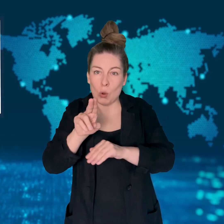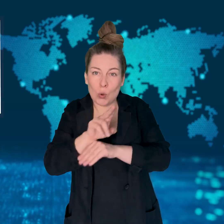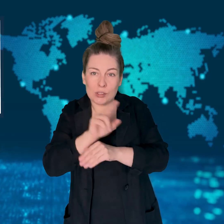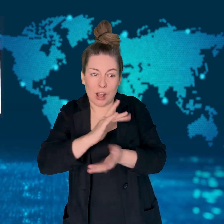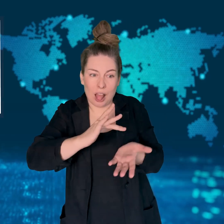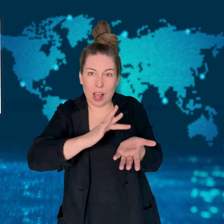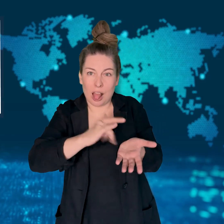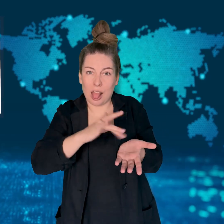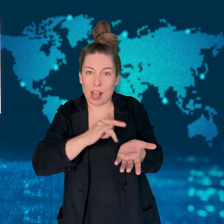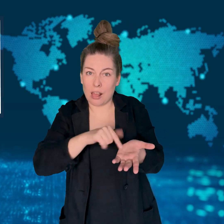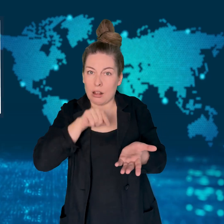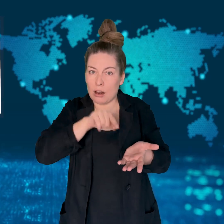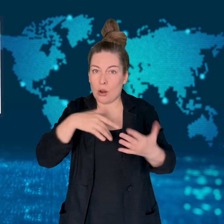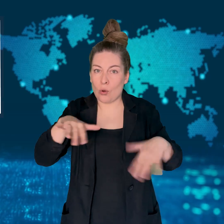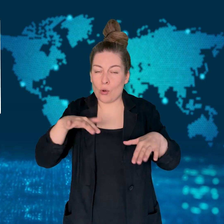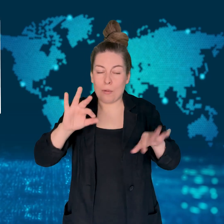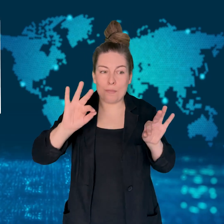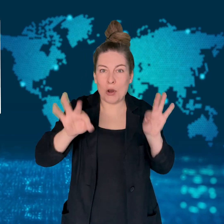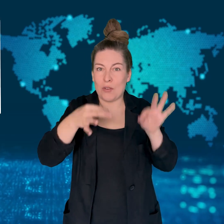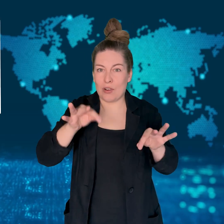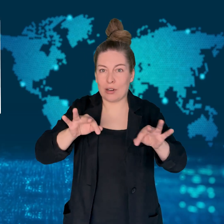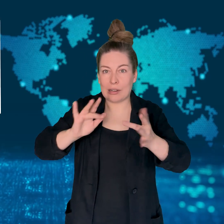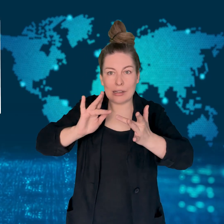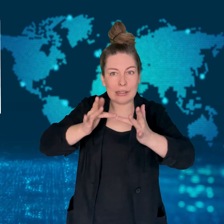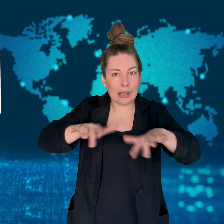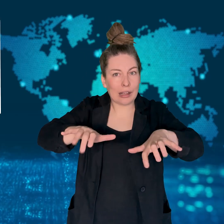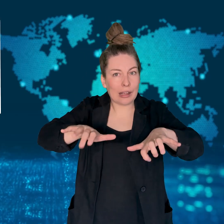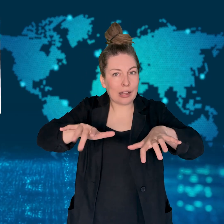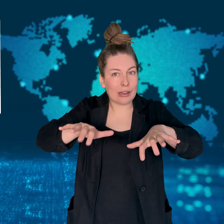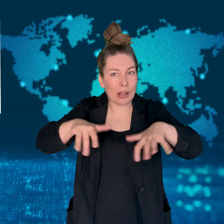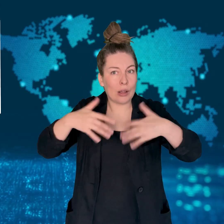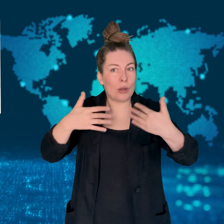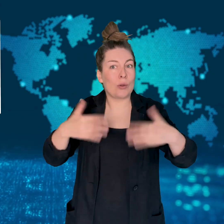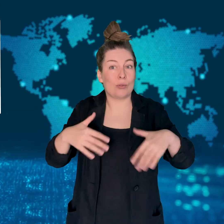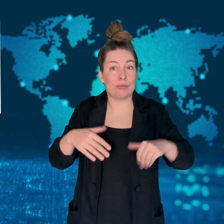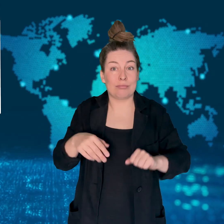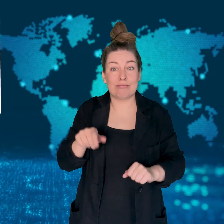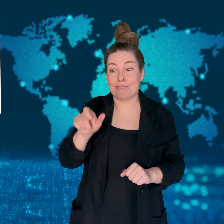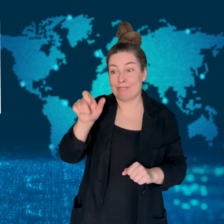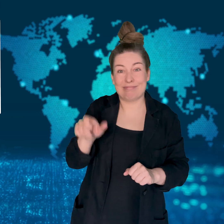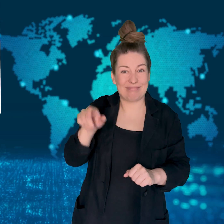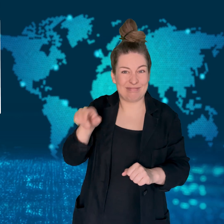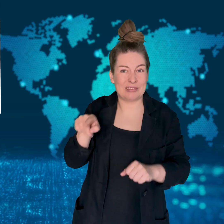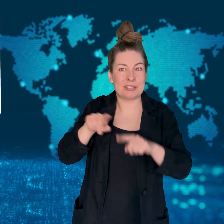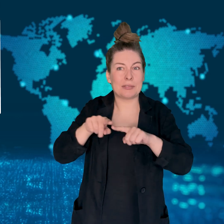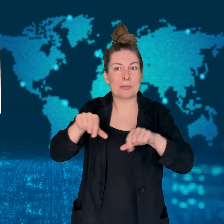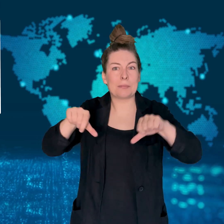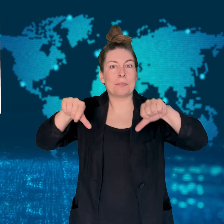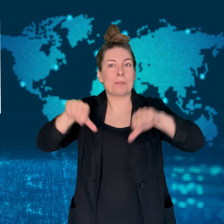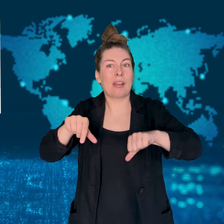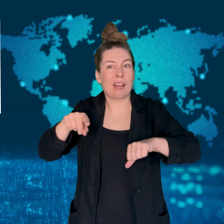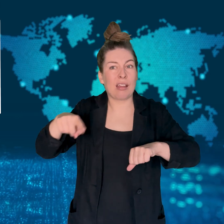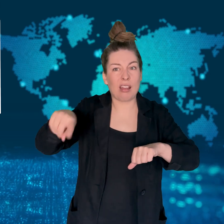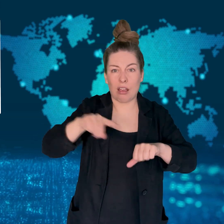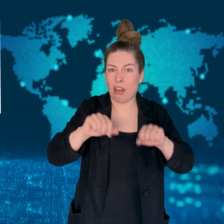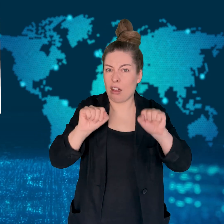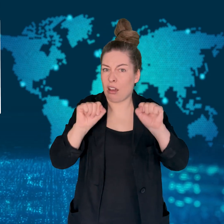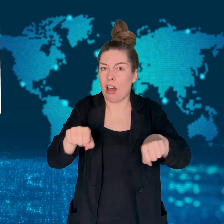Perpetrators lure their victims to send private